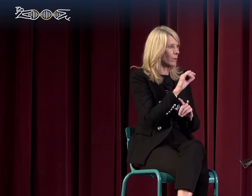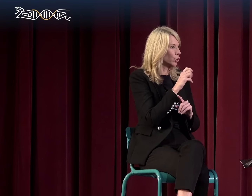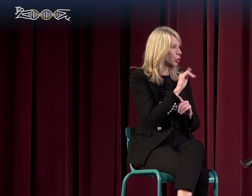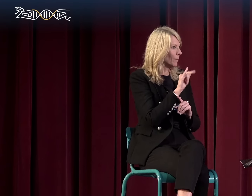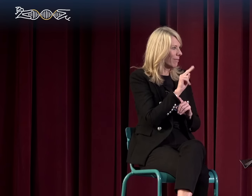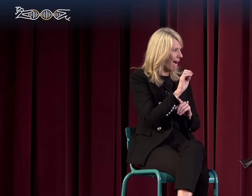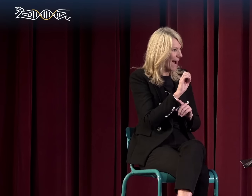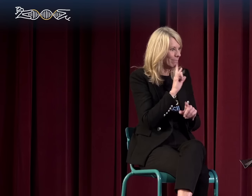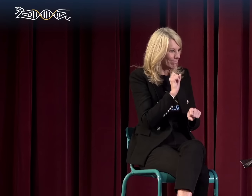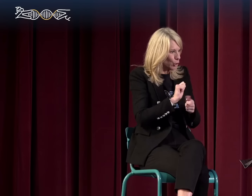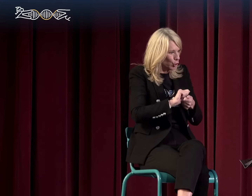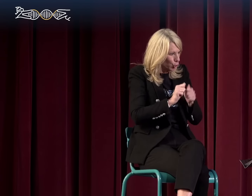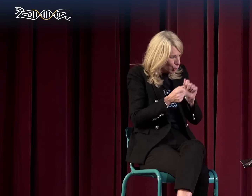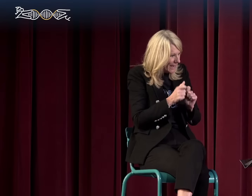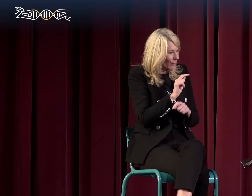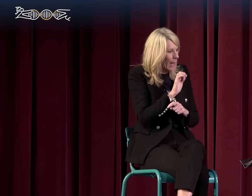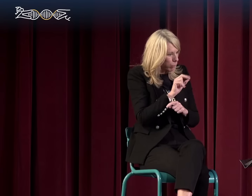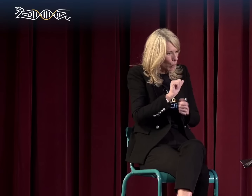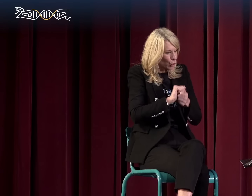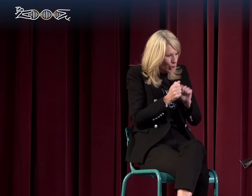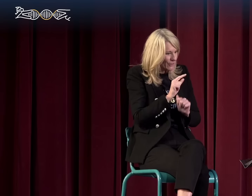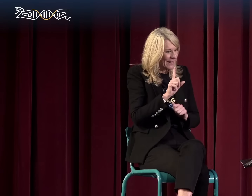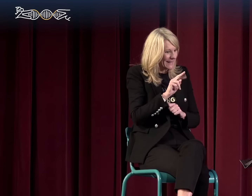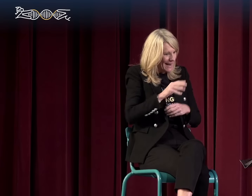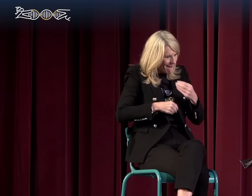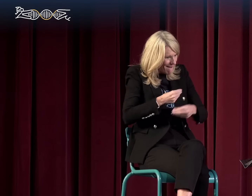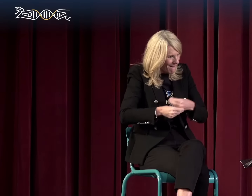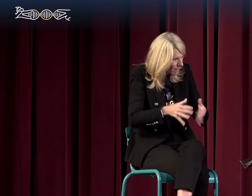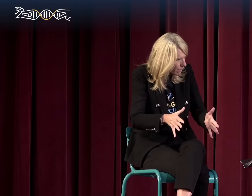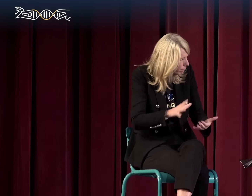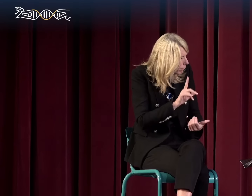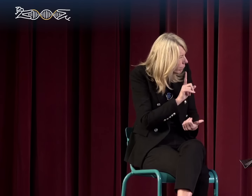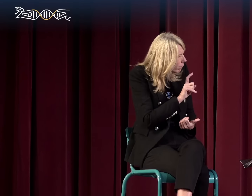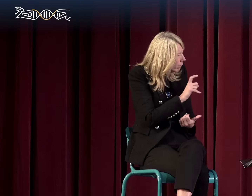being germ line gene editing that took place so can you talk more about that.